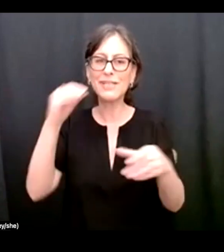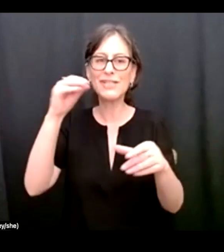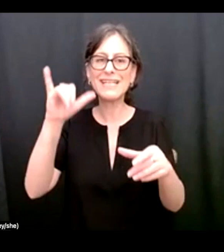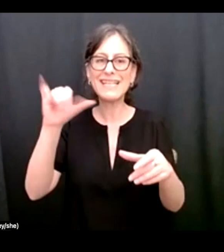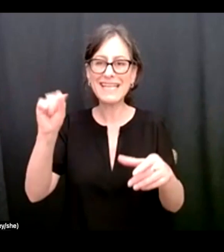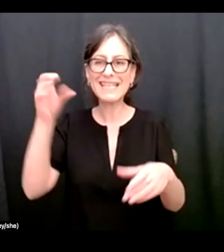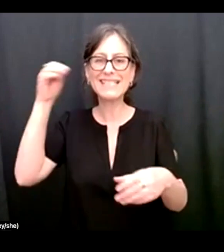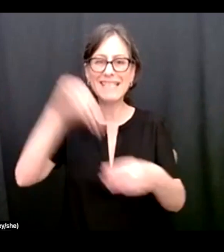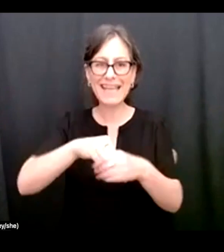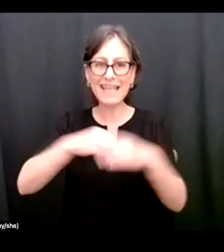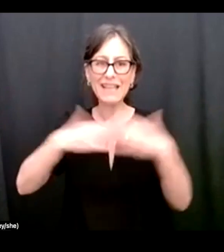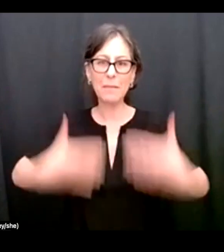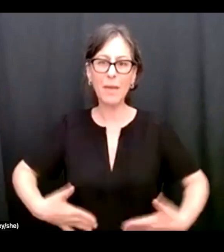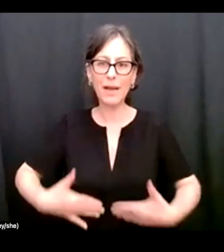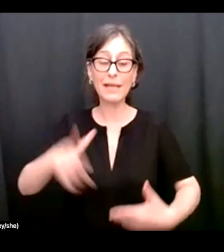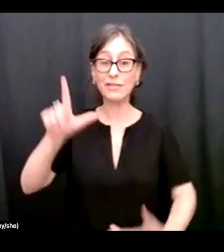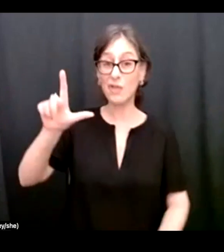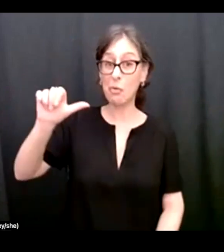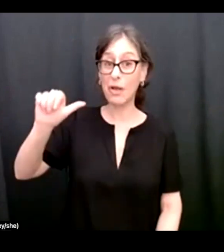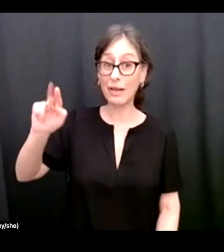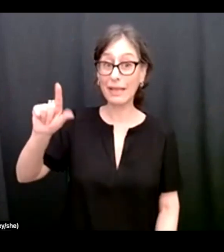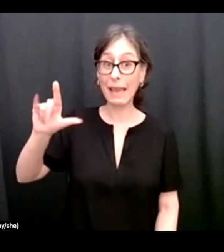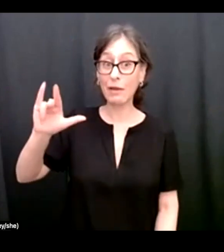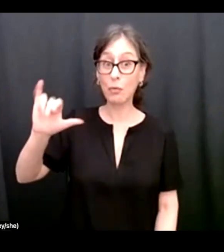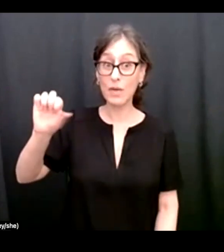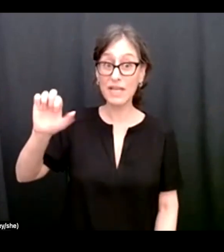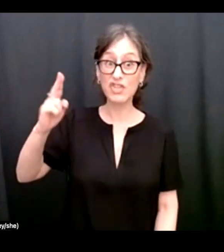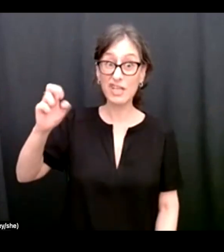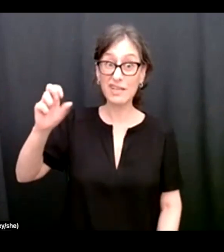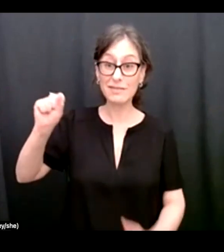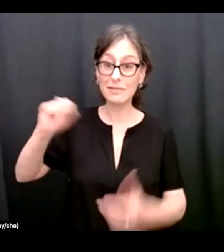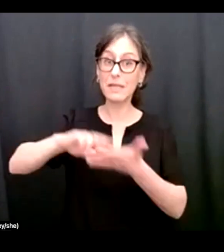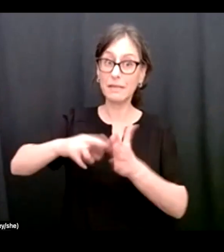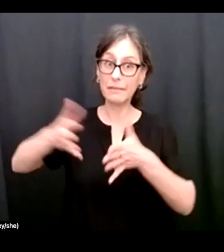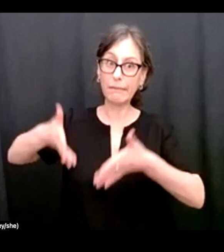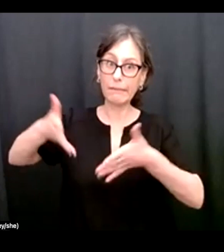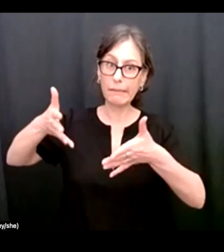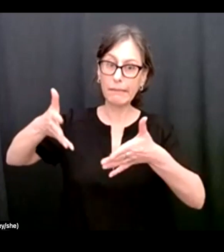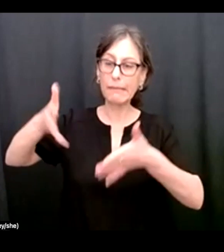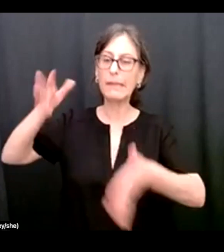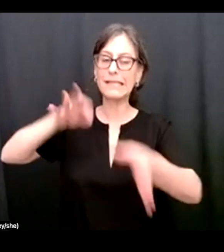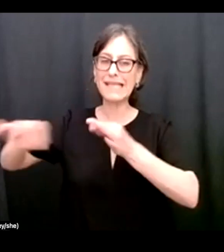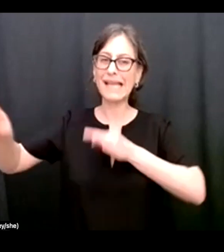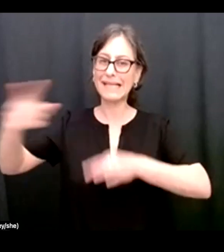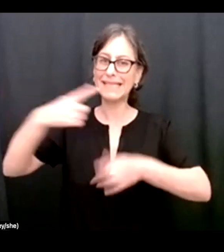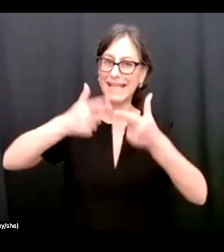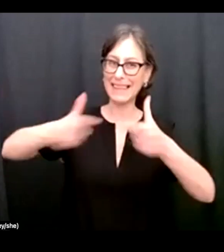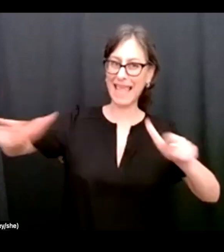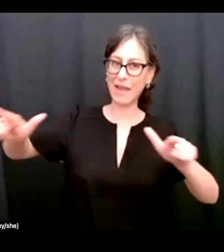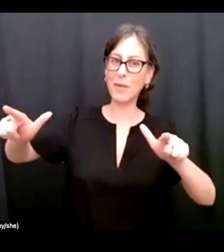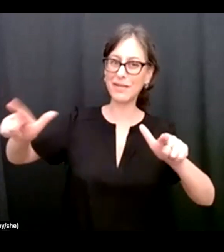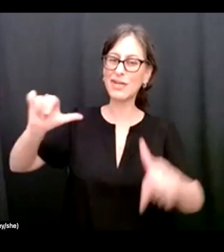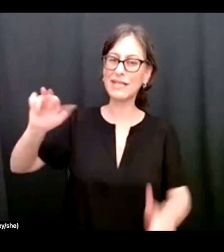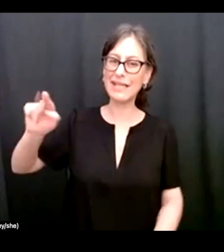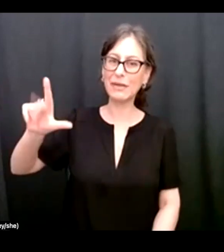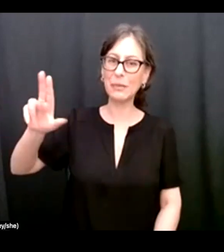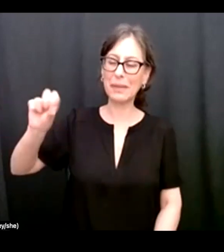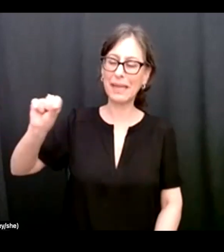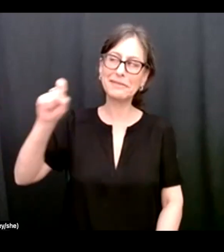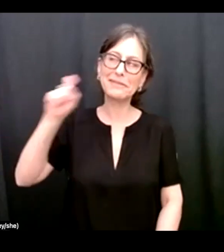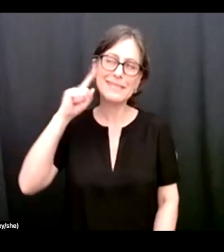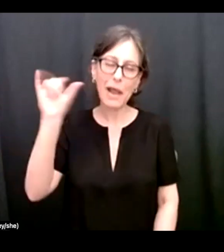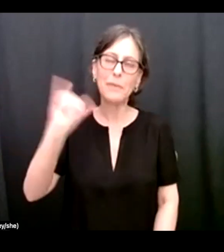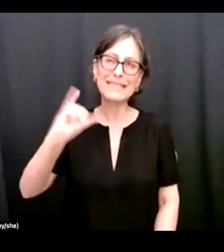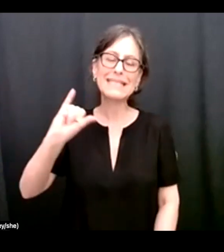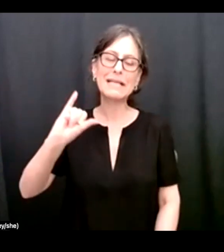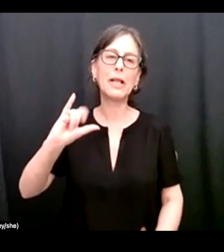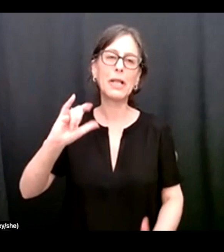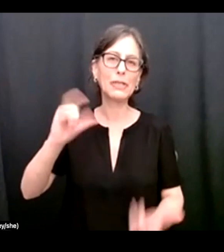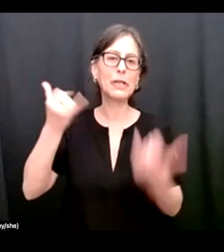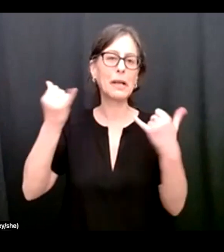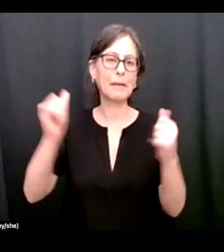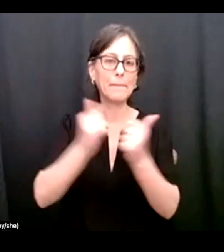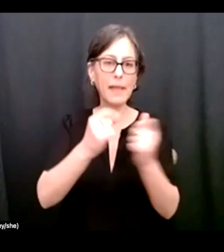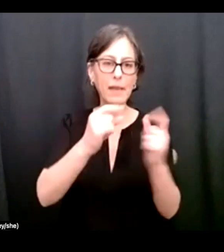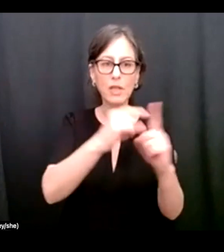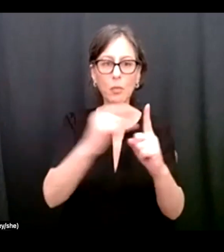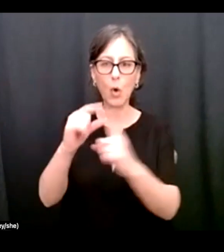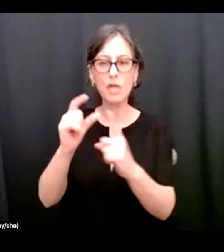“languishes,” he recalled it as “language.” And so, I was interested in this kind of like, not a